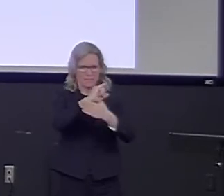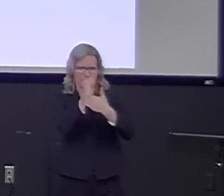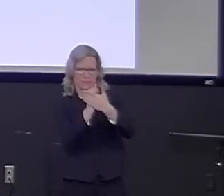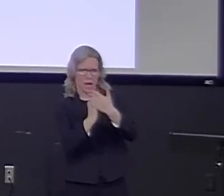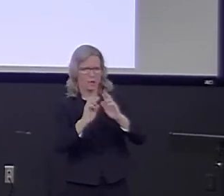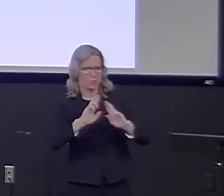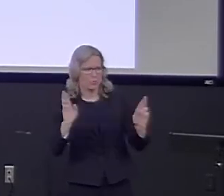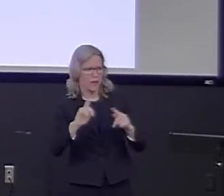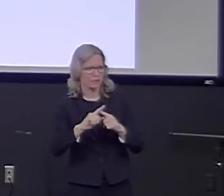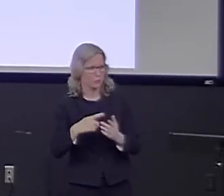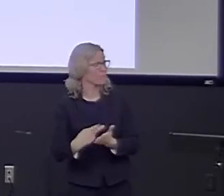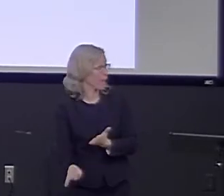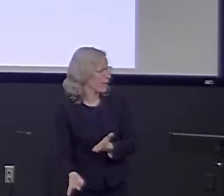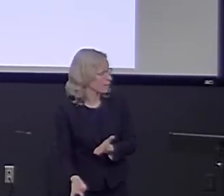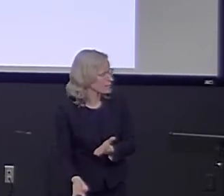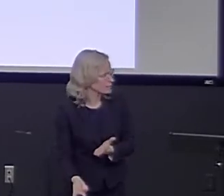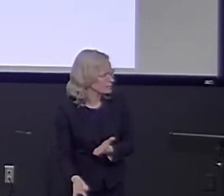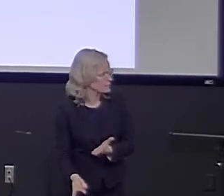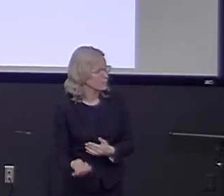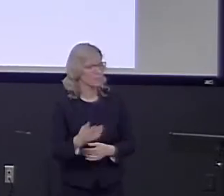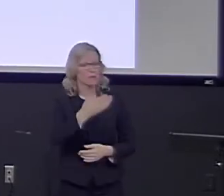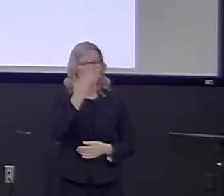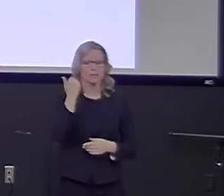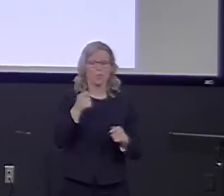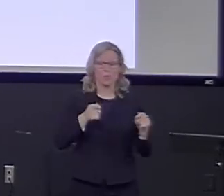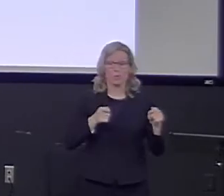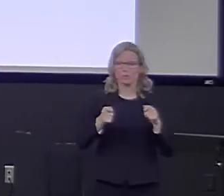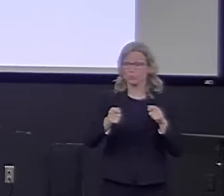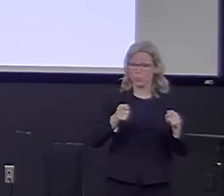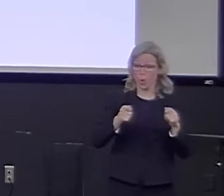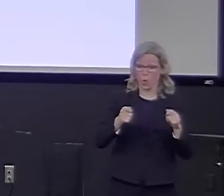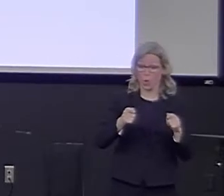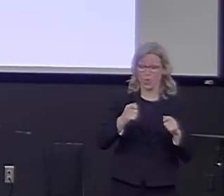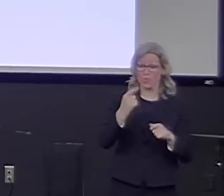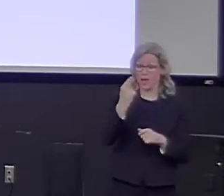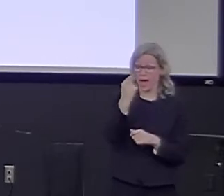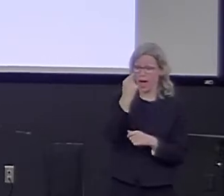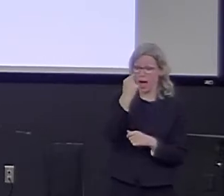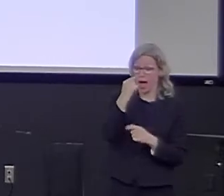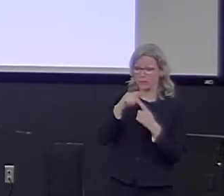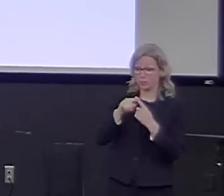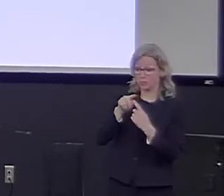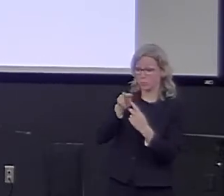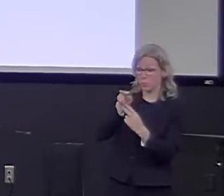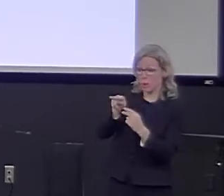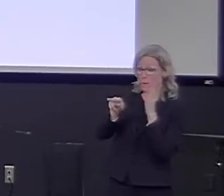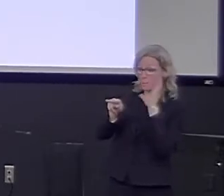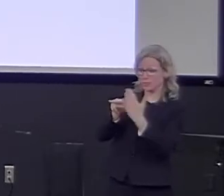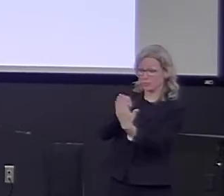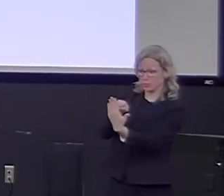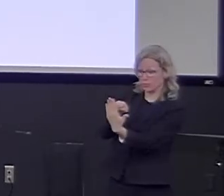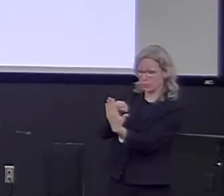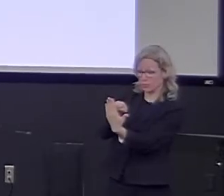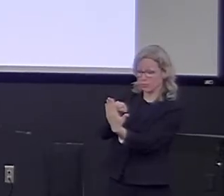the control condition, the eye-to-picture, was very much like the eye-to-face.